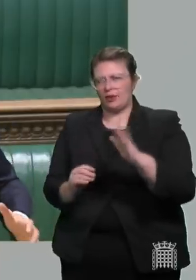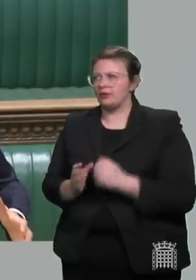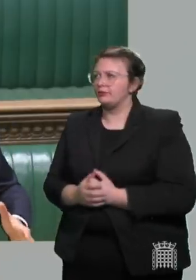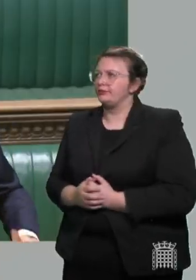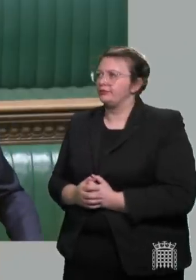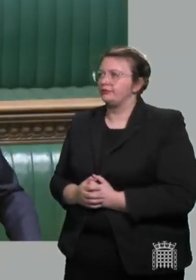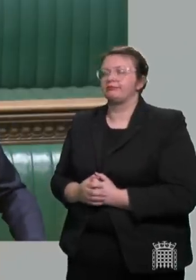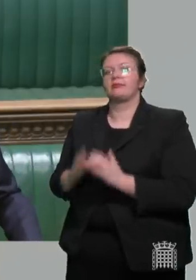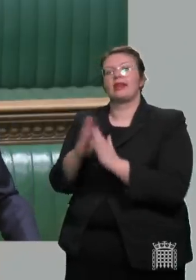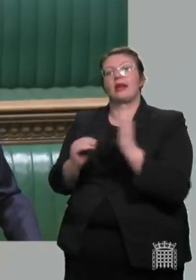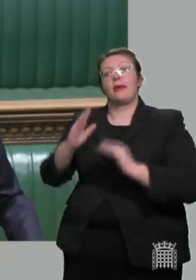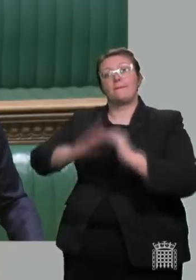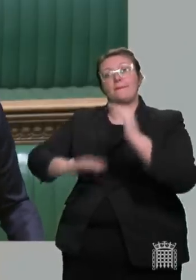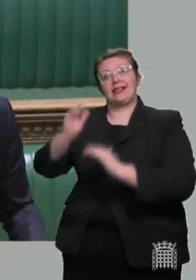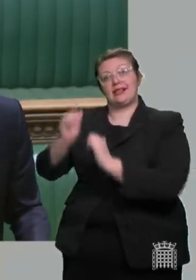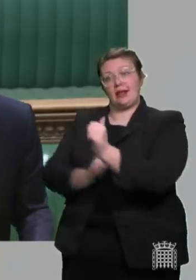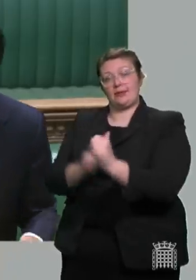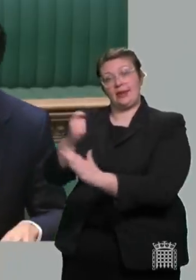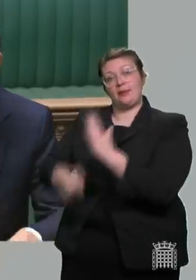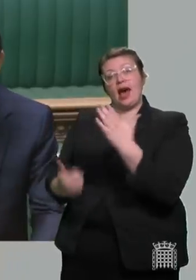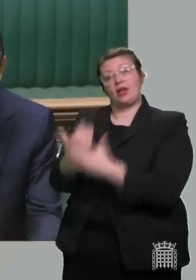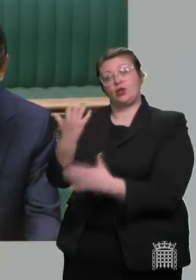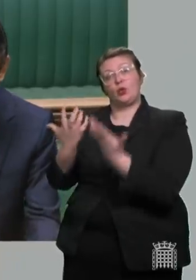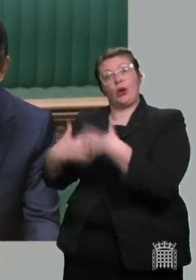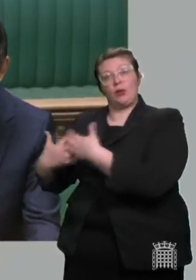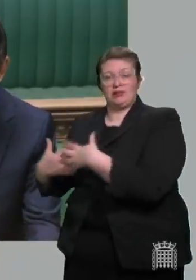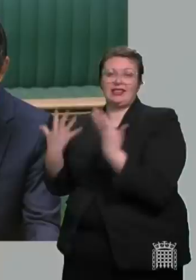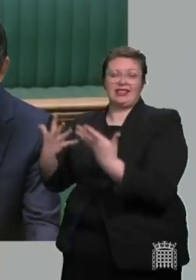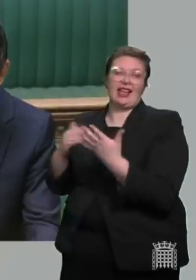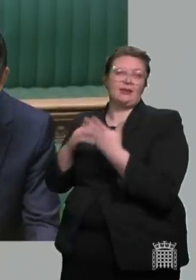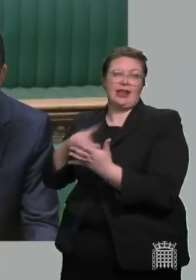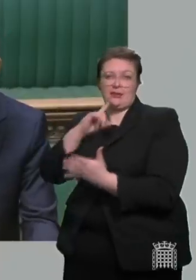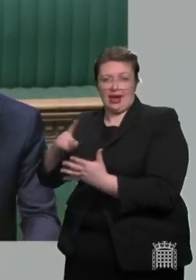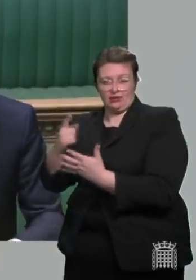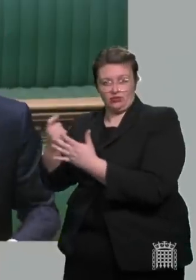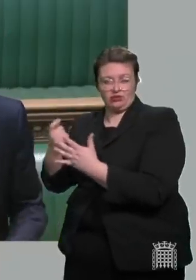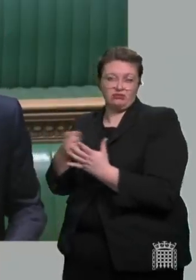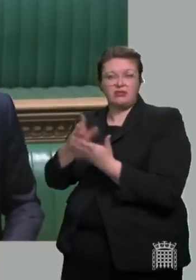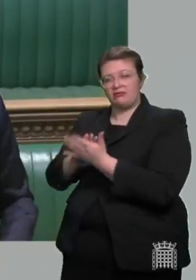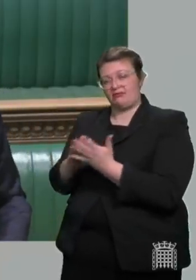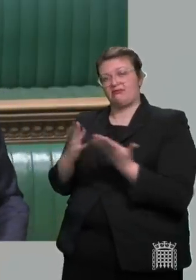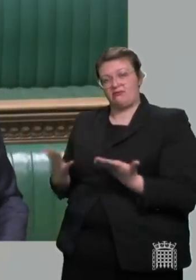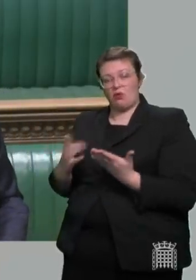£10 million of new equipment could reduce their taxable income, in the year they invest, by just